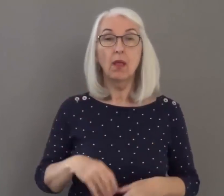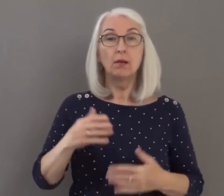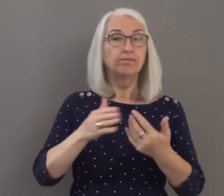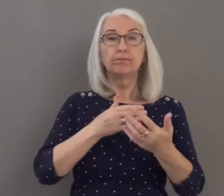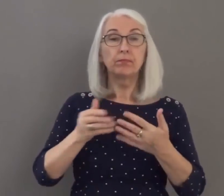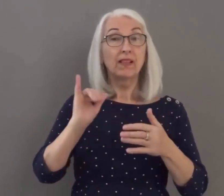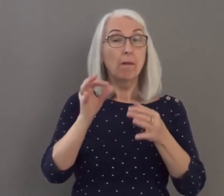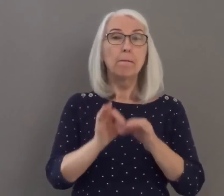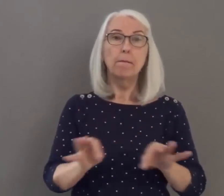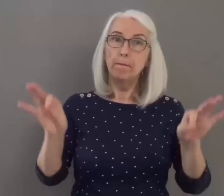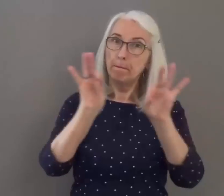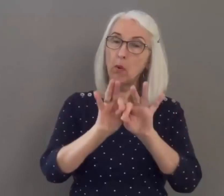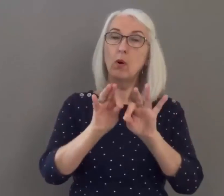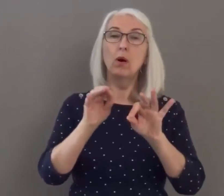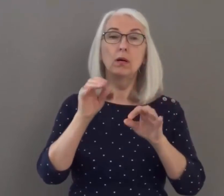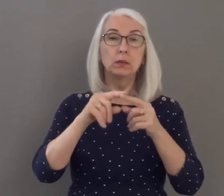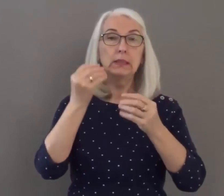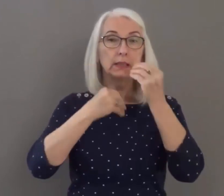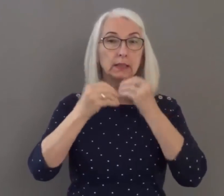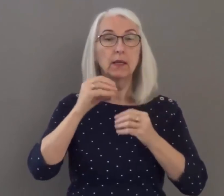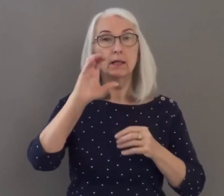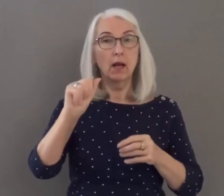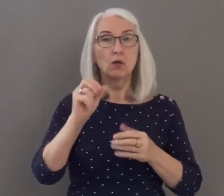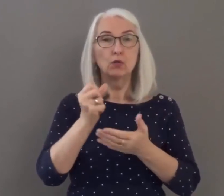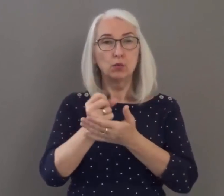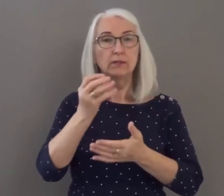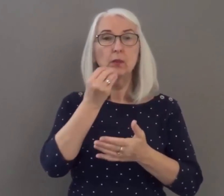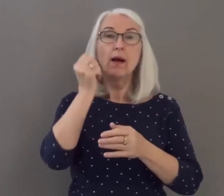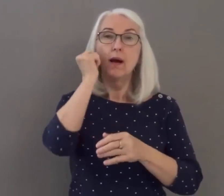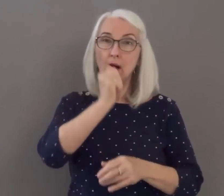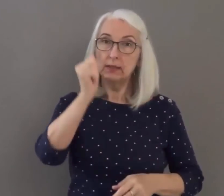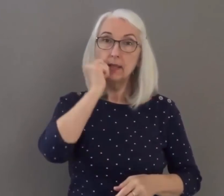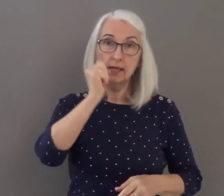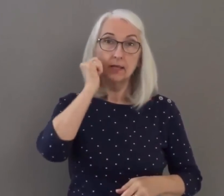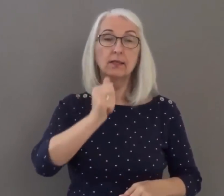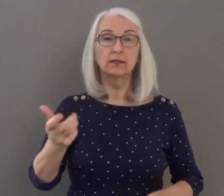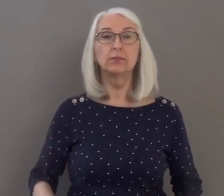However, it is still important to eat calcium-rich foods every day.